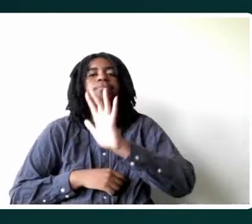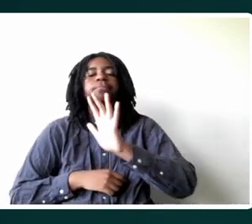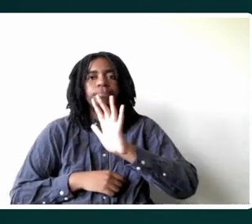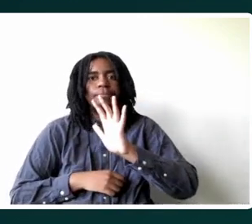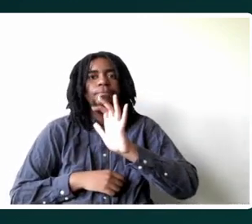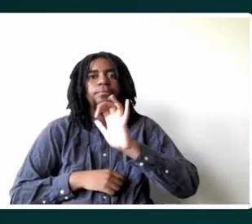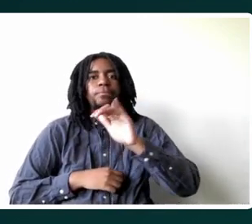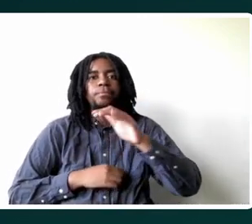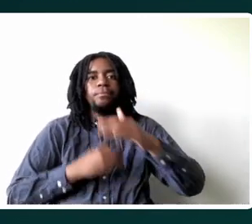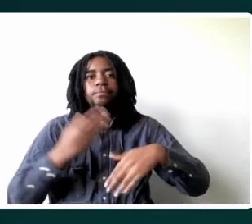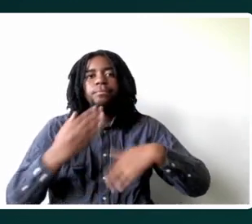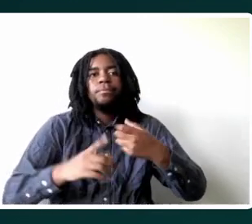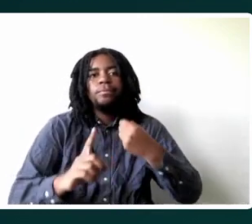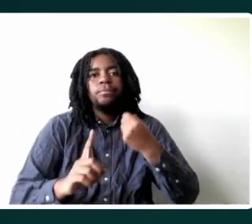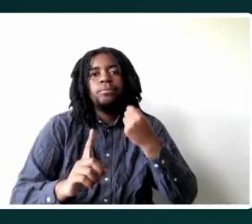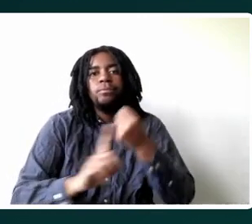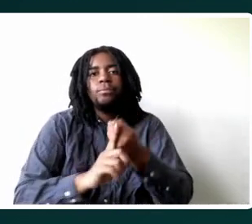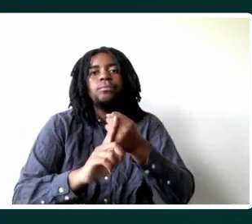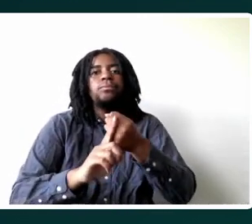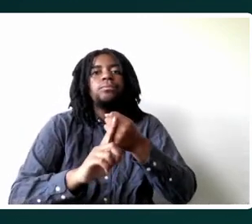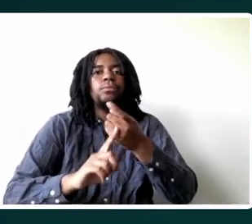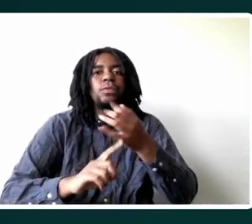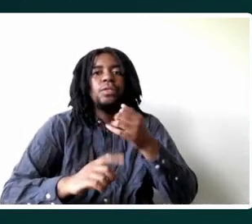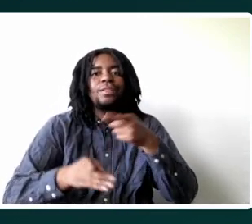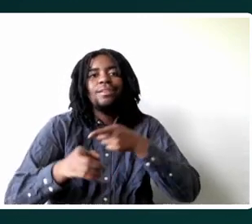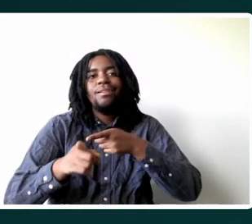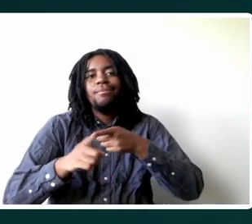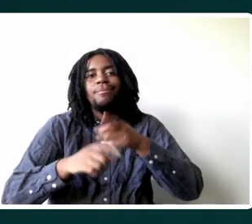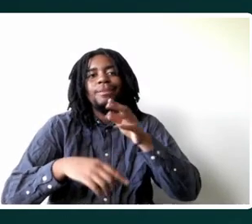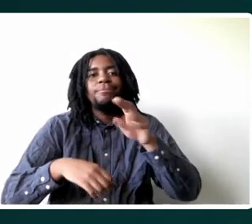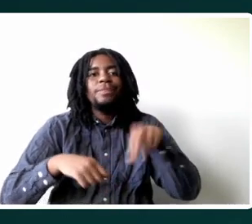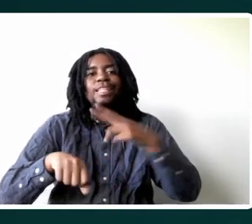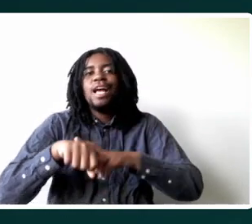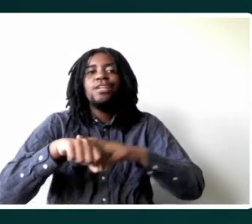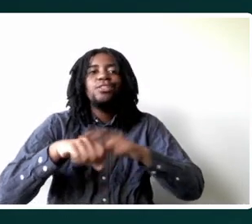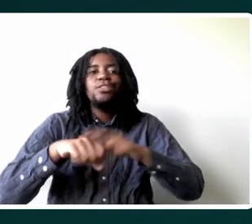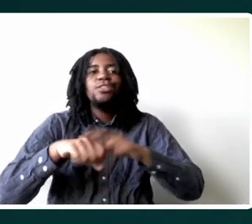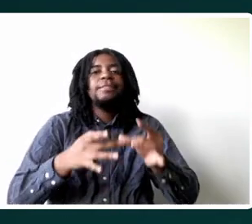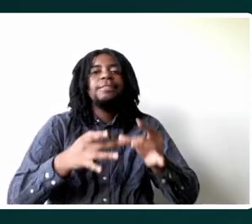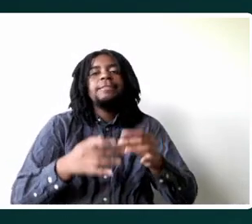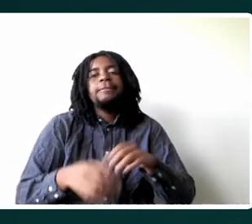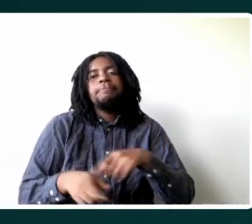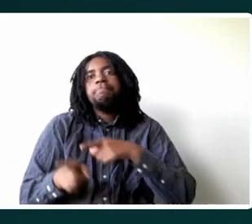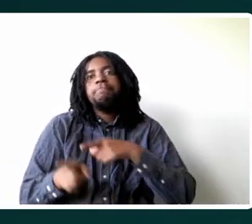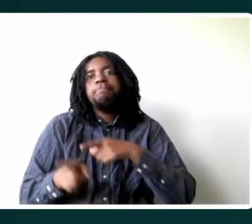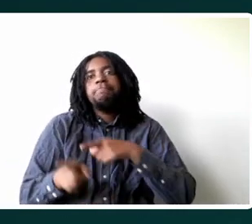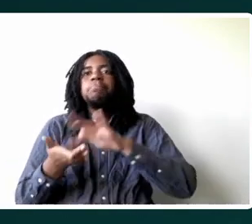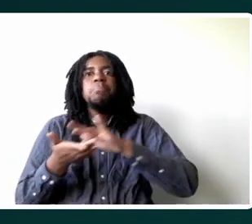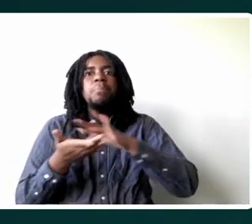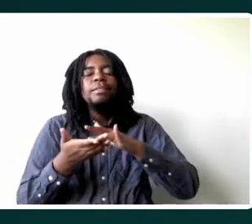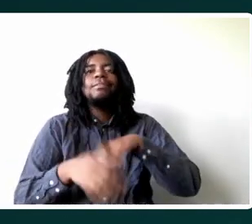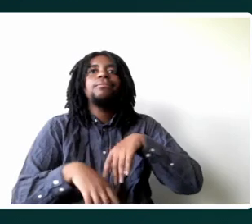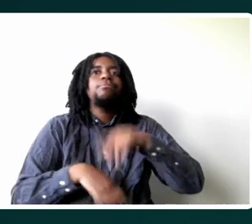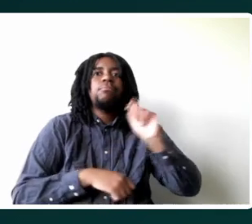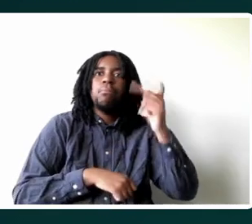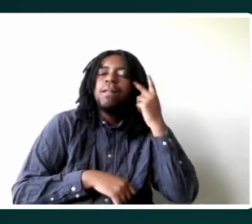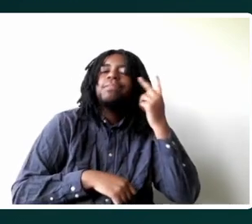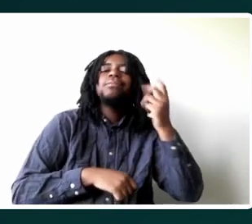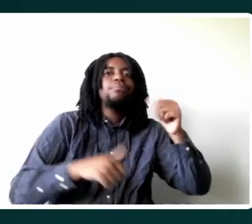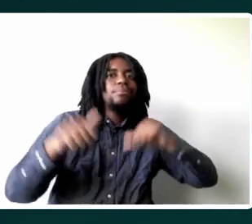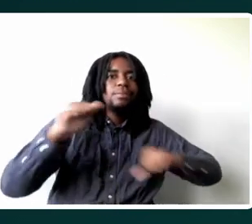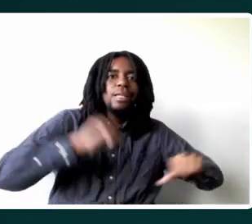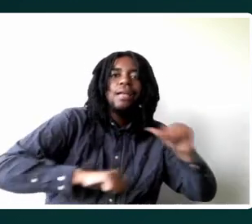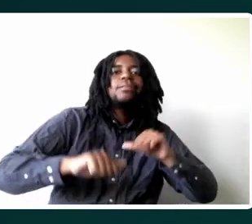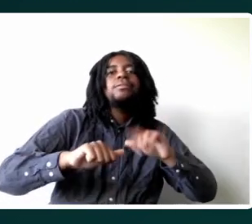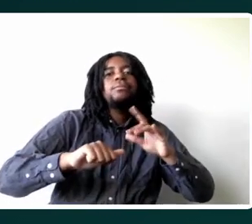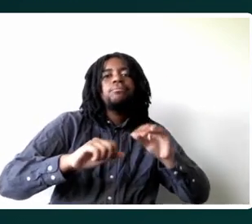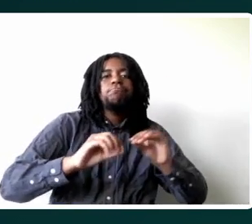national leaders in the fields of medicine, politics, science, and of course, the arts.